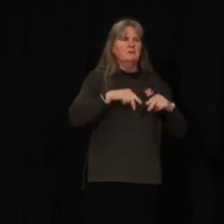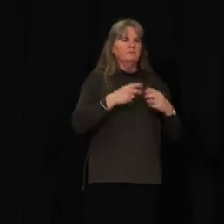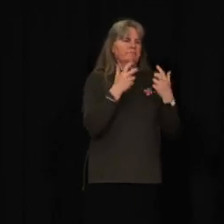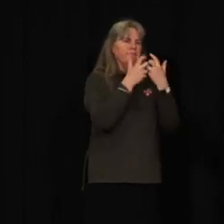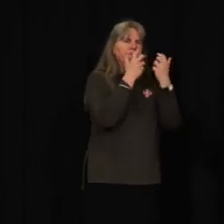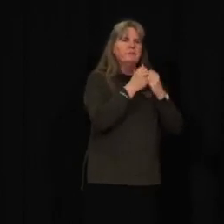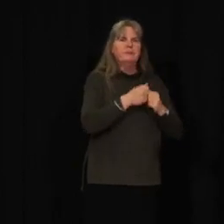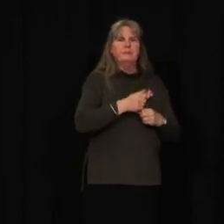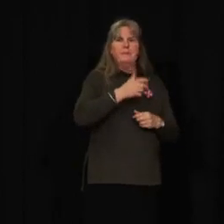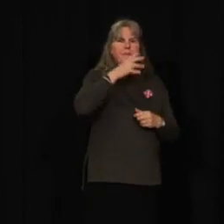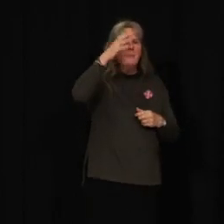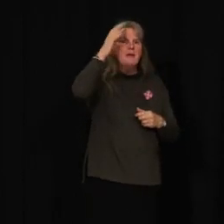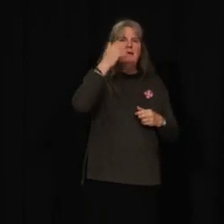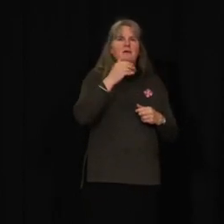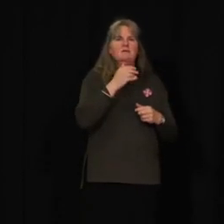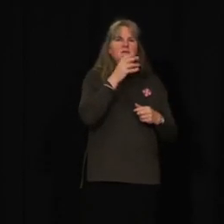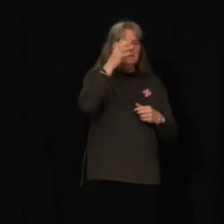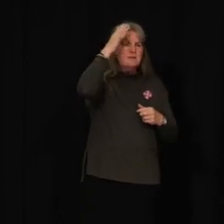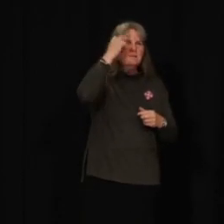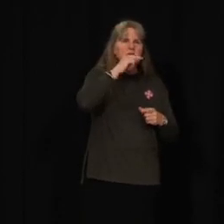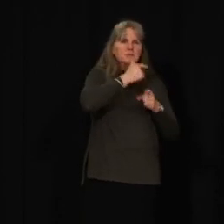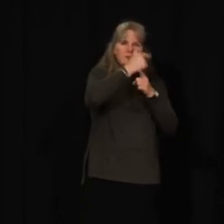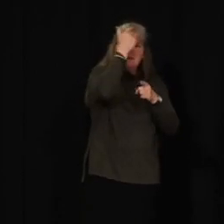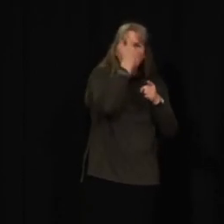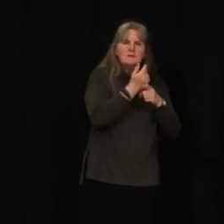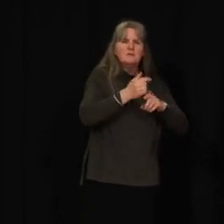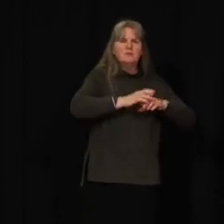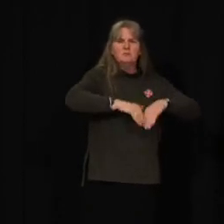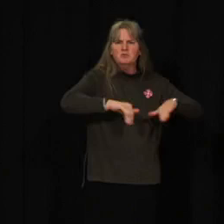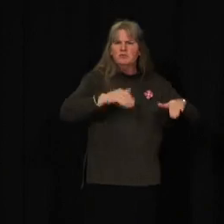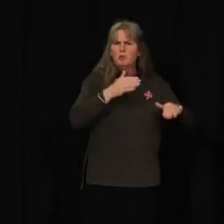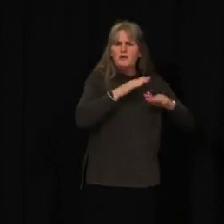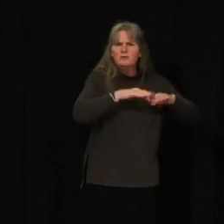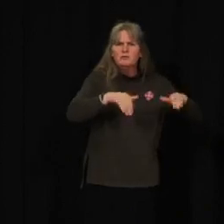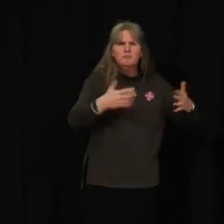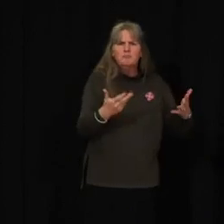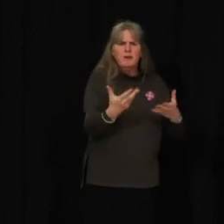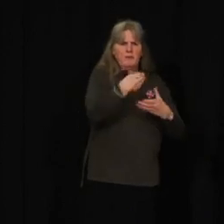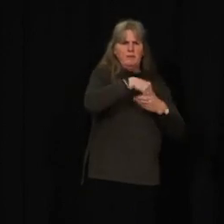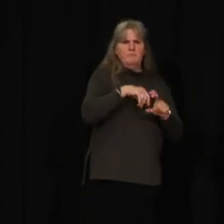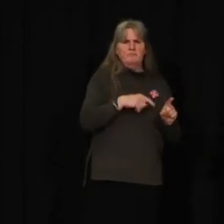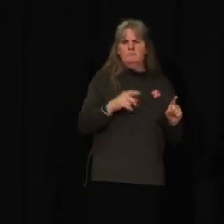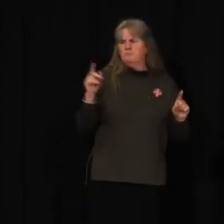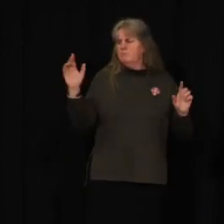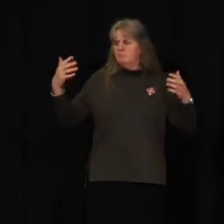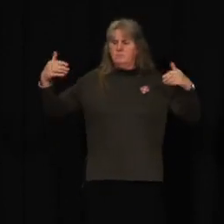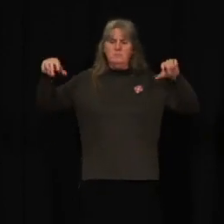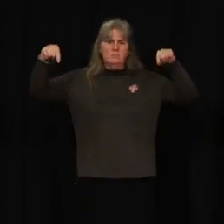roommate, parents, siblings, grandparents and children. And in this instance only, it is